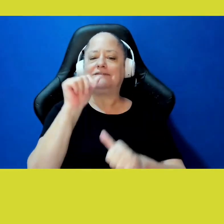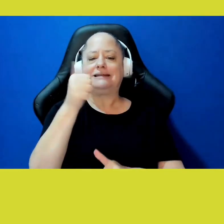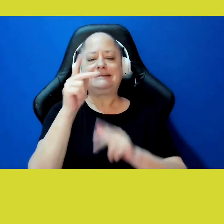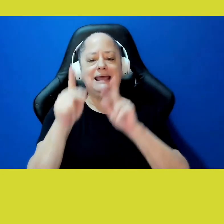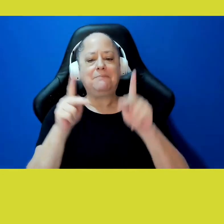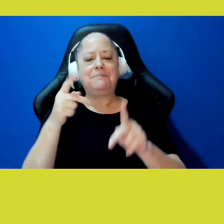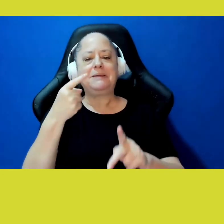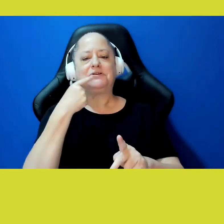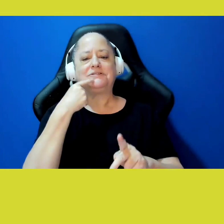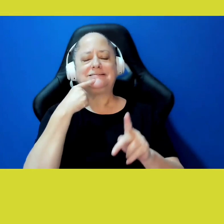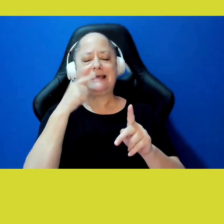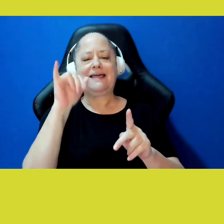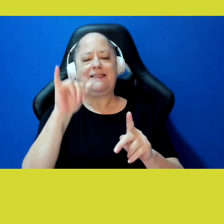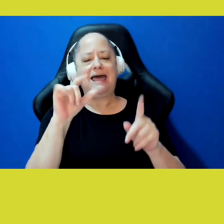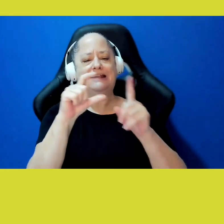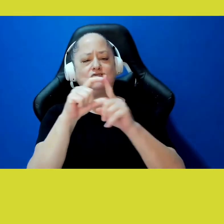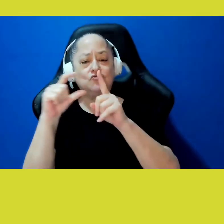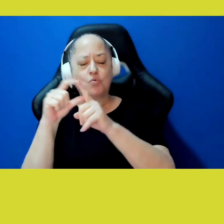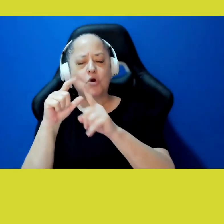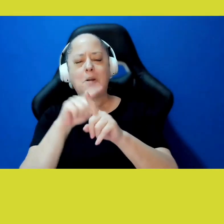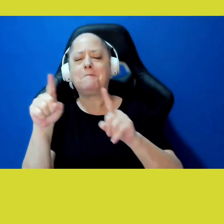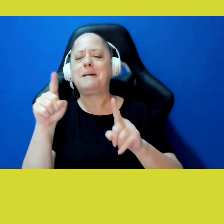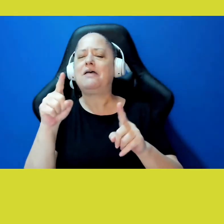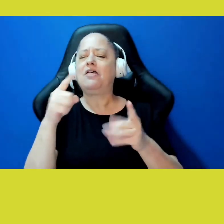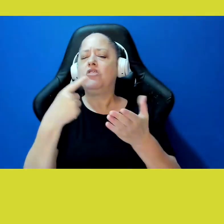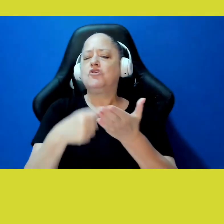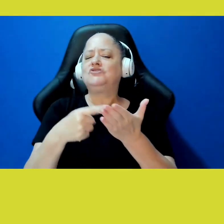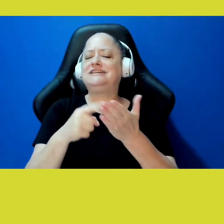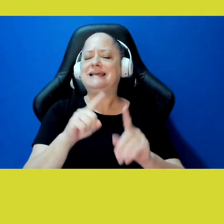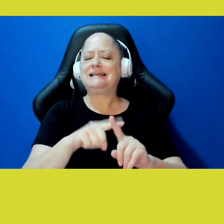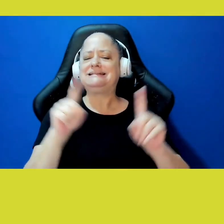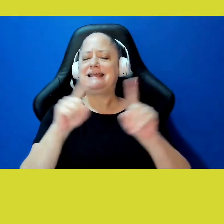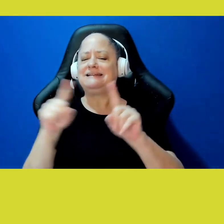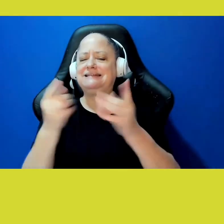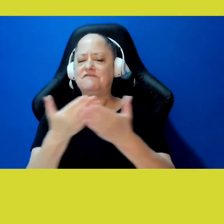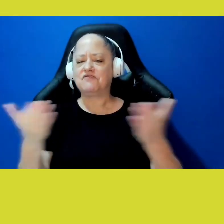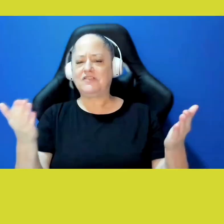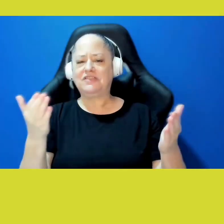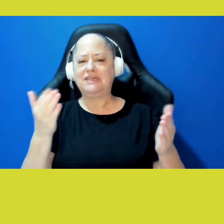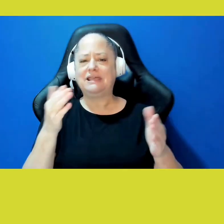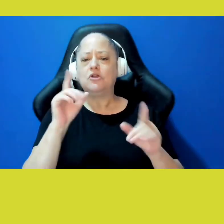all talking about something different but I think if we really go into these offices and have a conversation